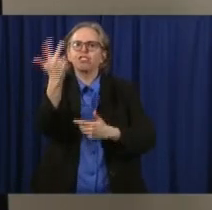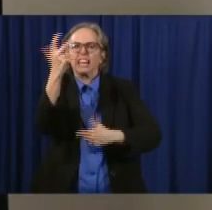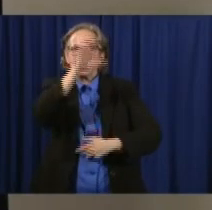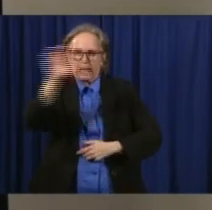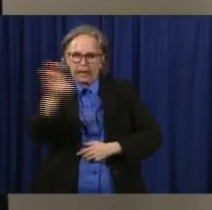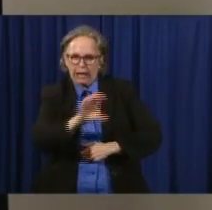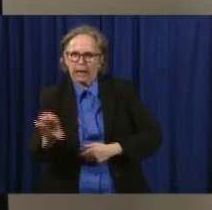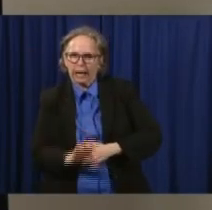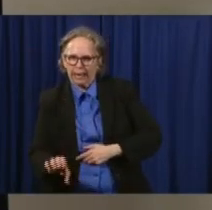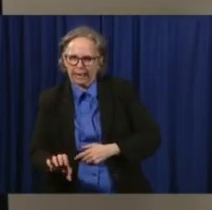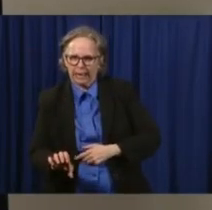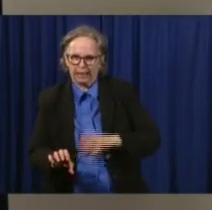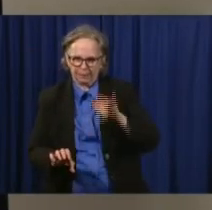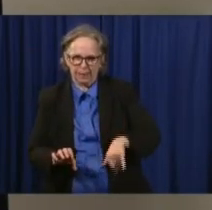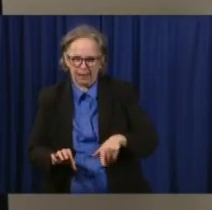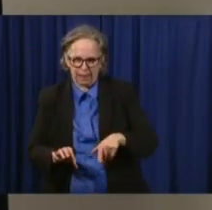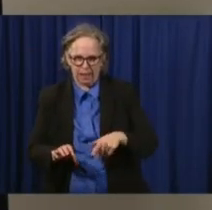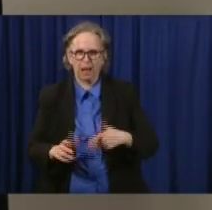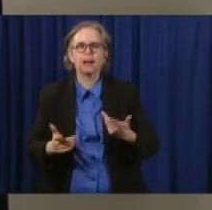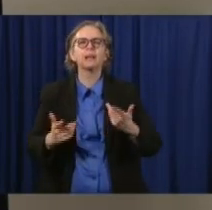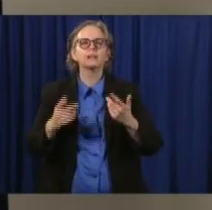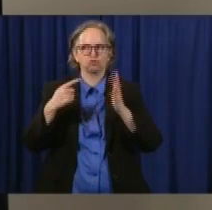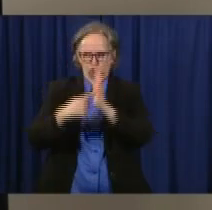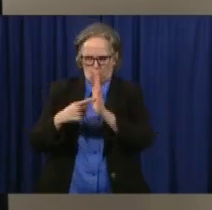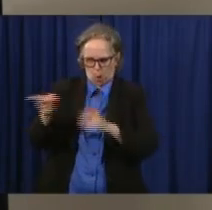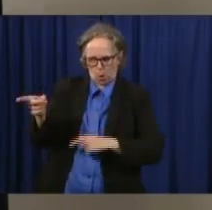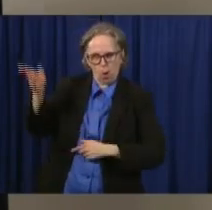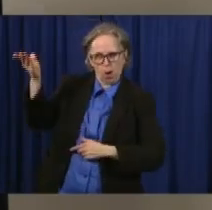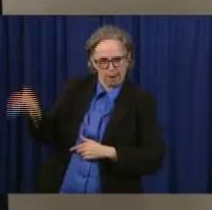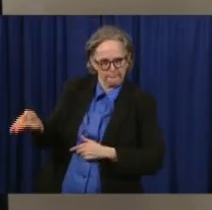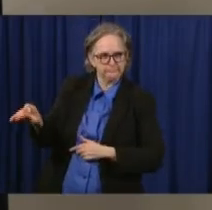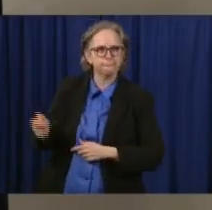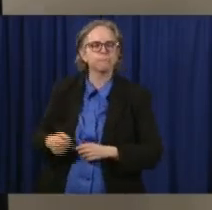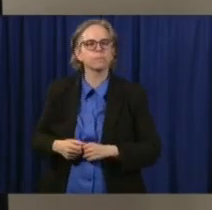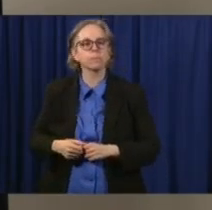ORIGINALLY UP FROM ABOUT 2.3 IN OHIO AND DROPS DOWN THAT WE